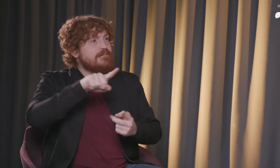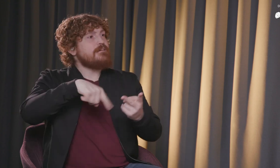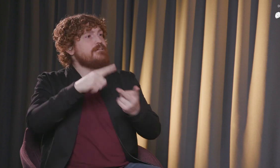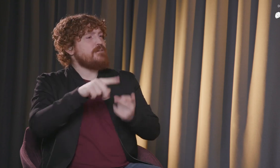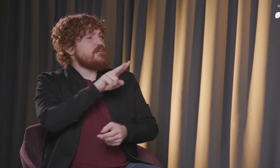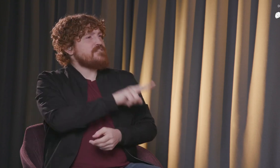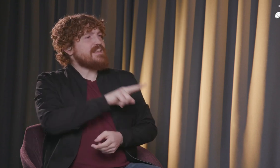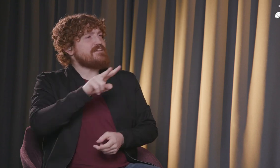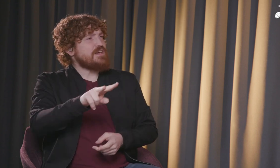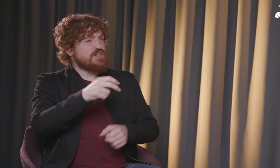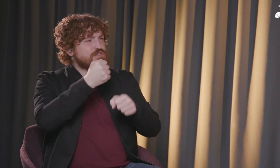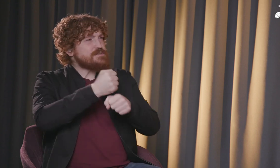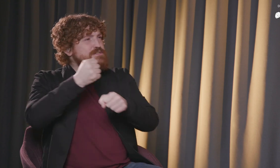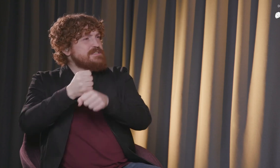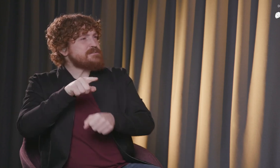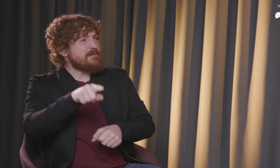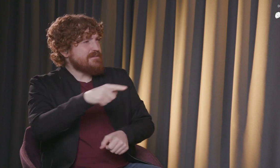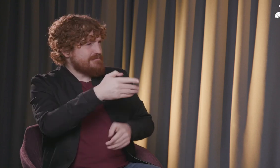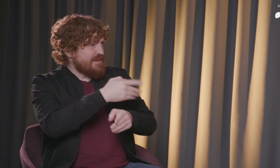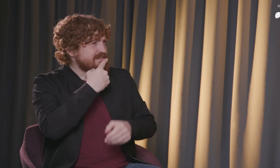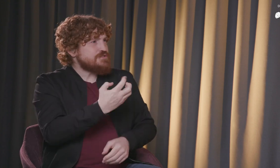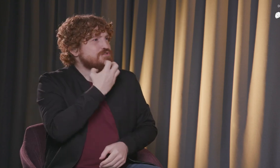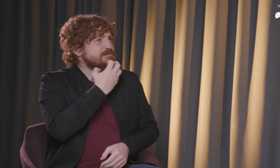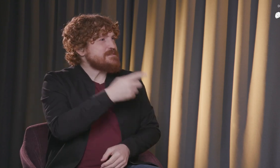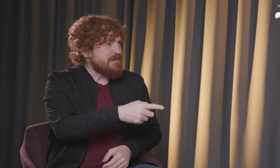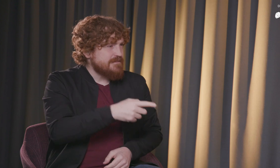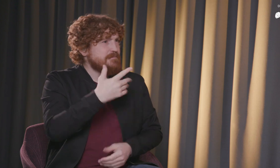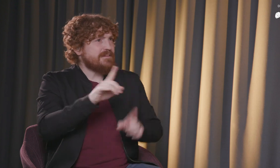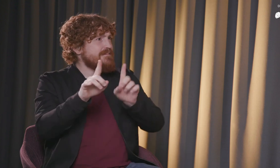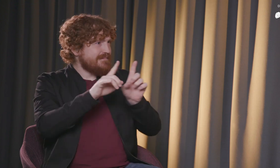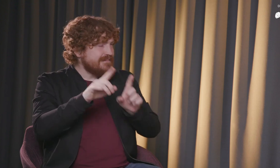or VV artist Giuseppe Giuranna, as you mentioned earlier.